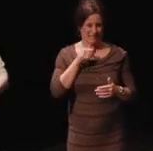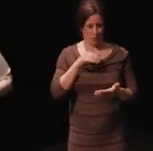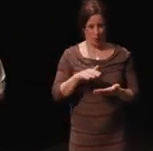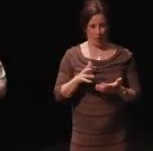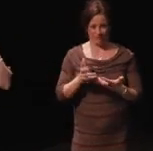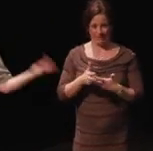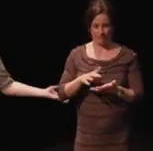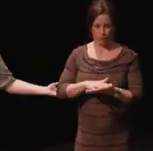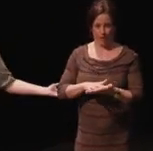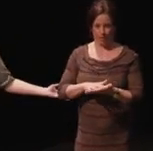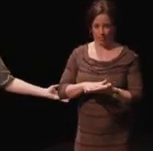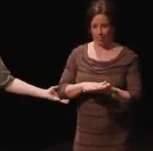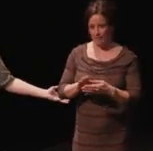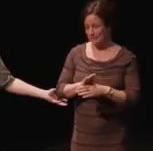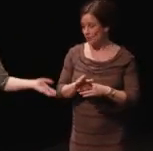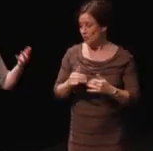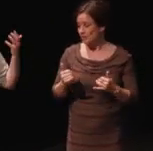So now I'm able@ea.com,